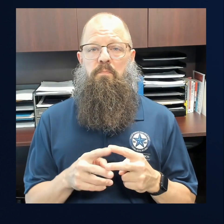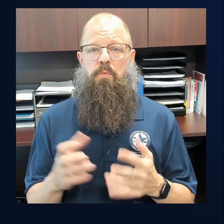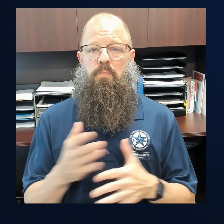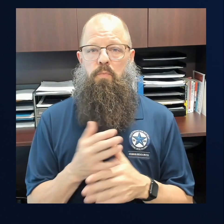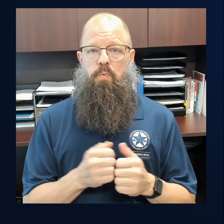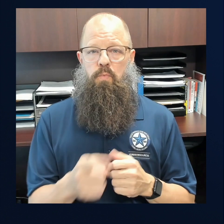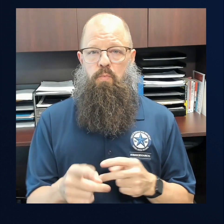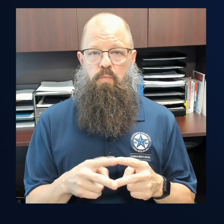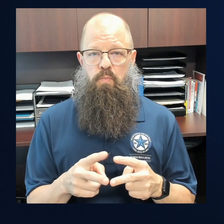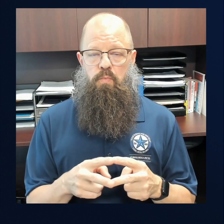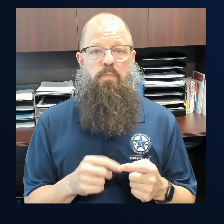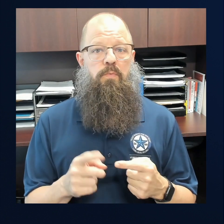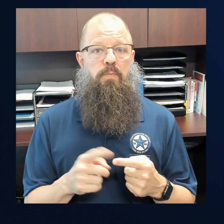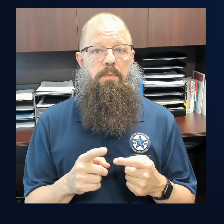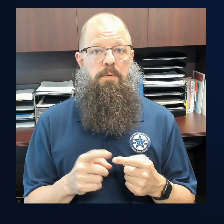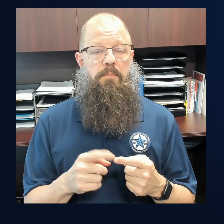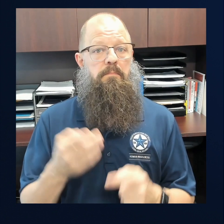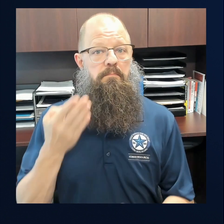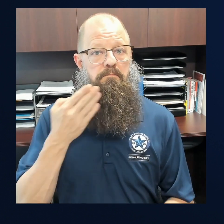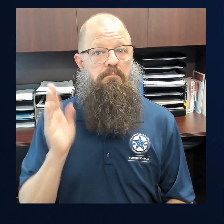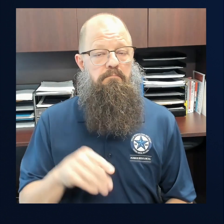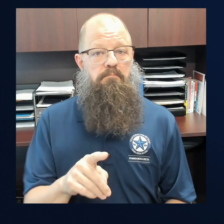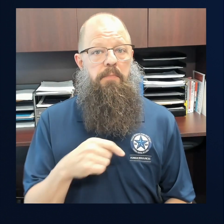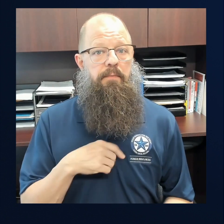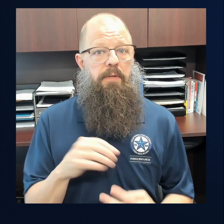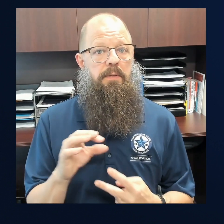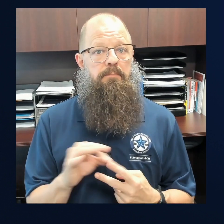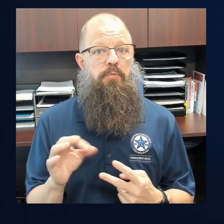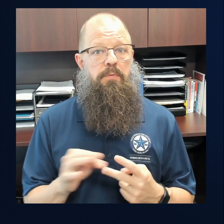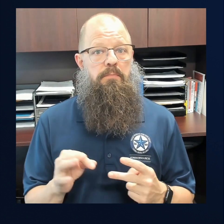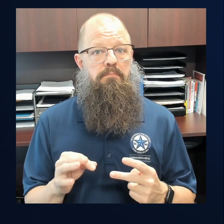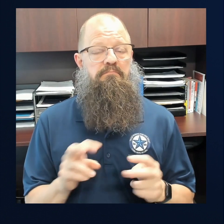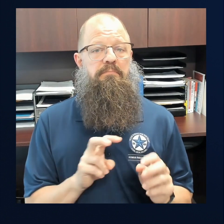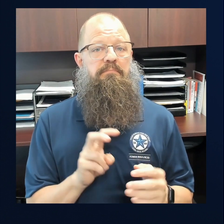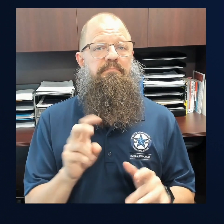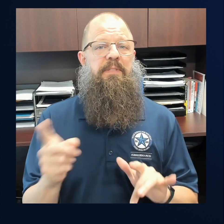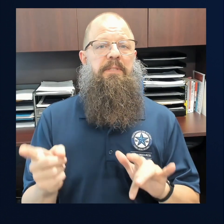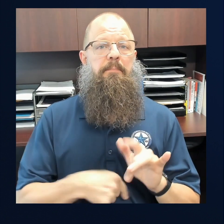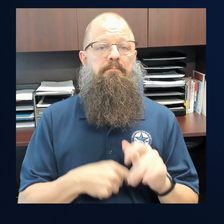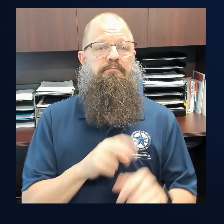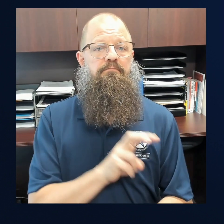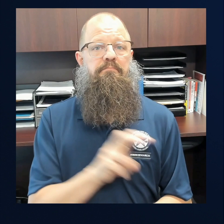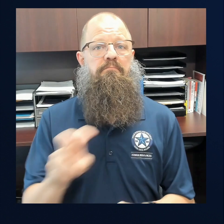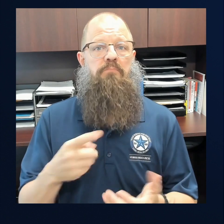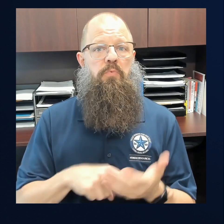Complete, there are two things that need to be shared with you. First one: you do have the option